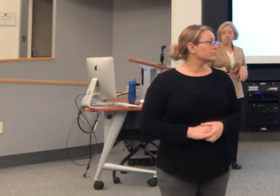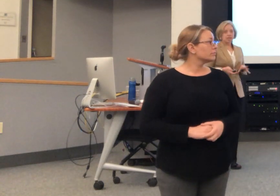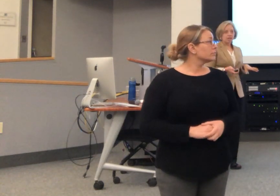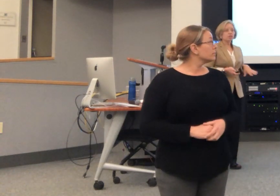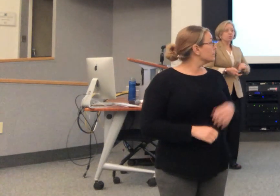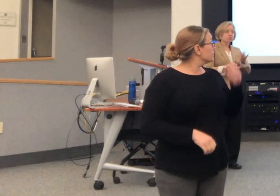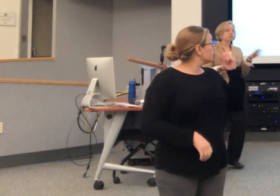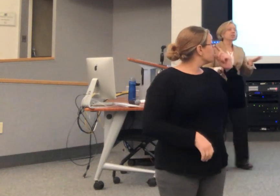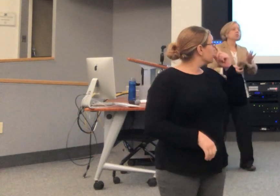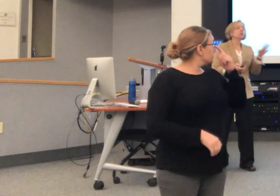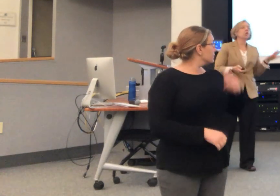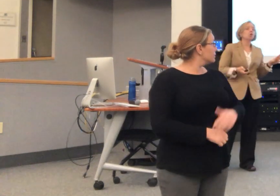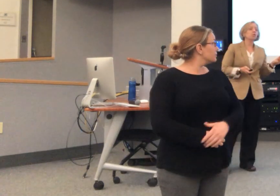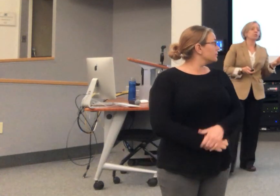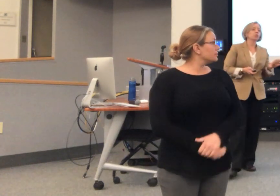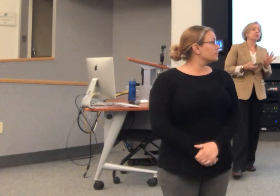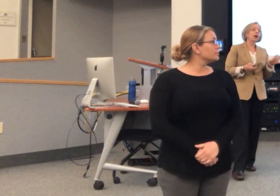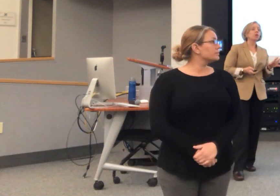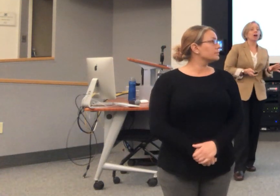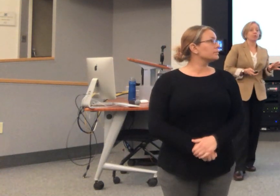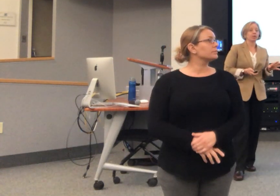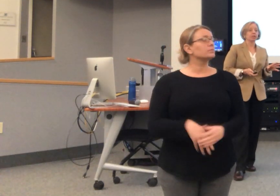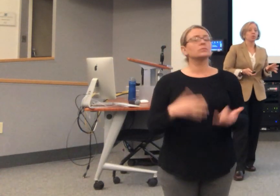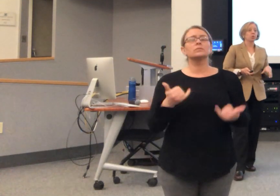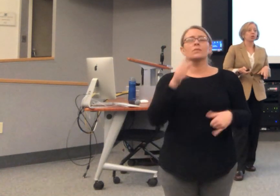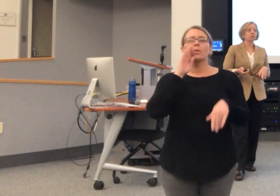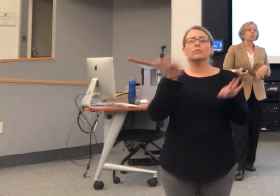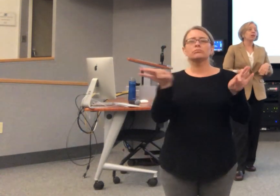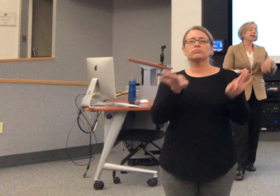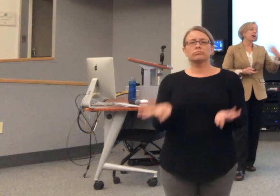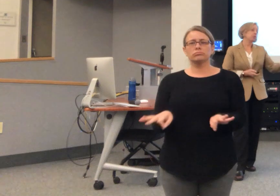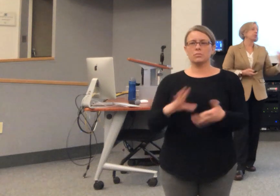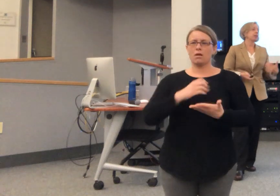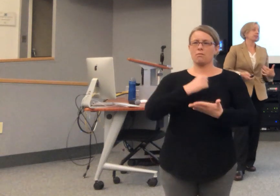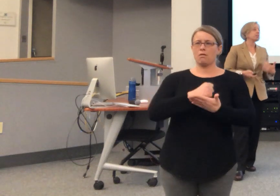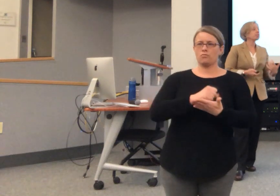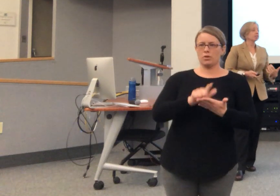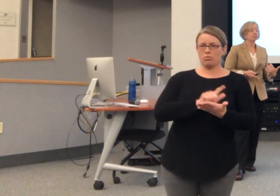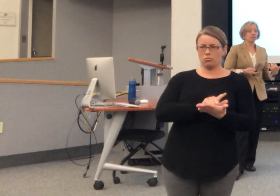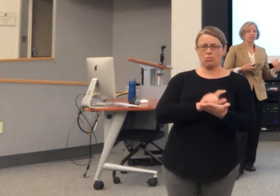So today the goal is just to give you an overview of how copyright law works and how it protects the things,